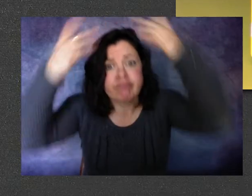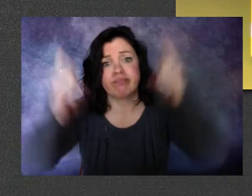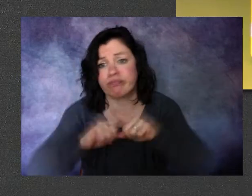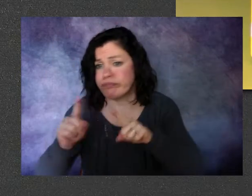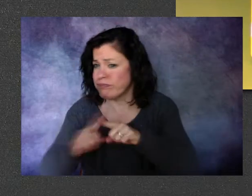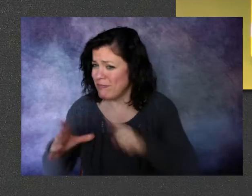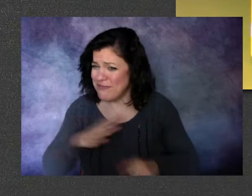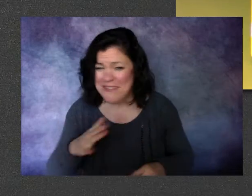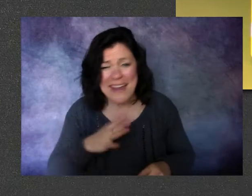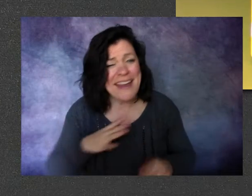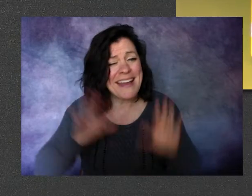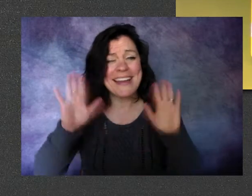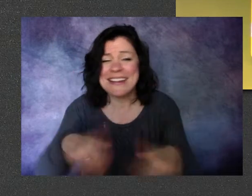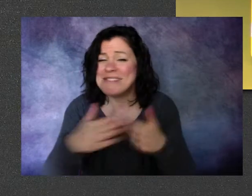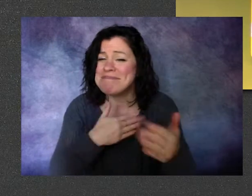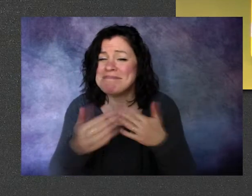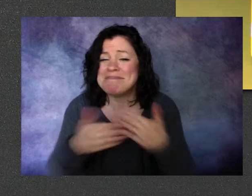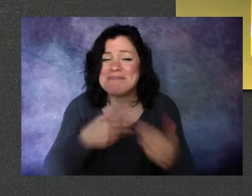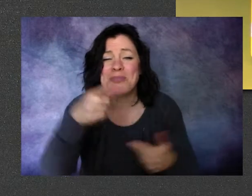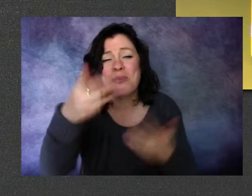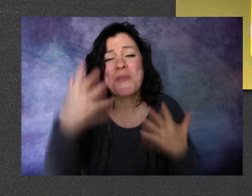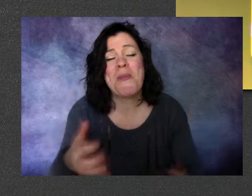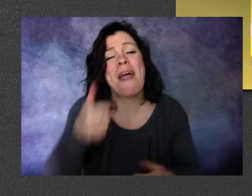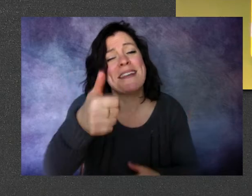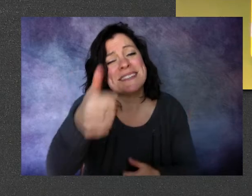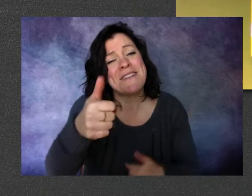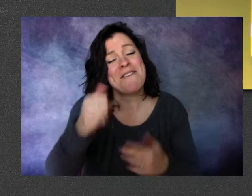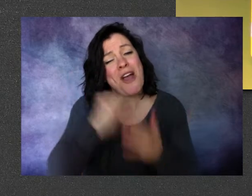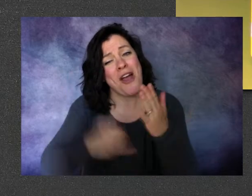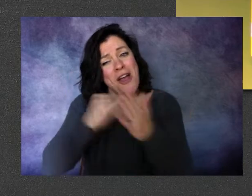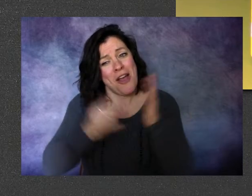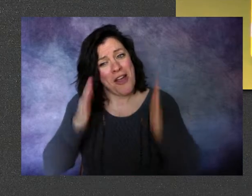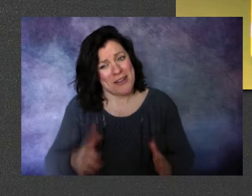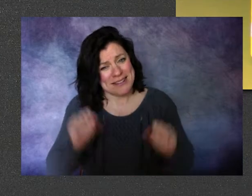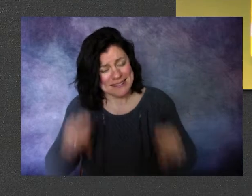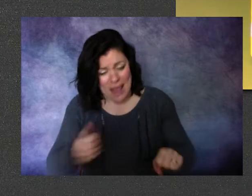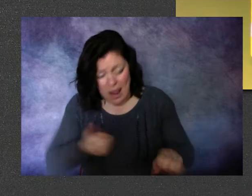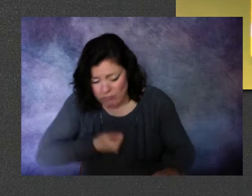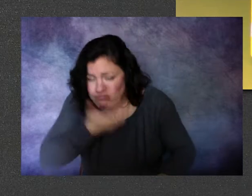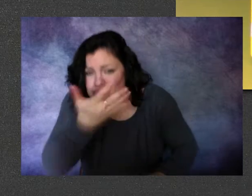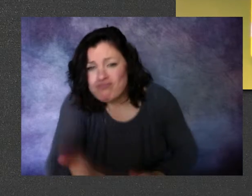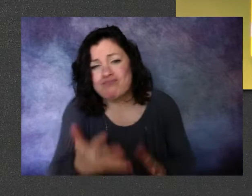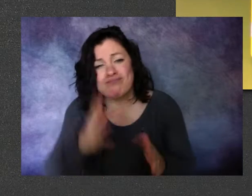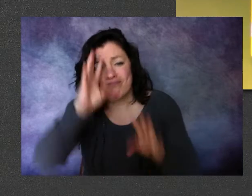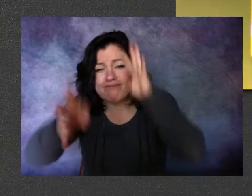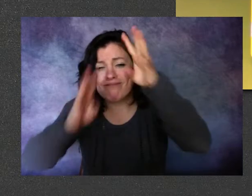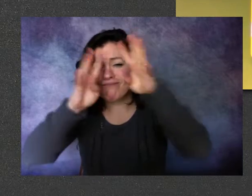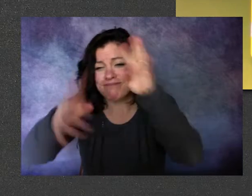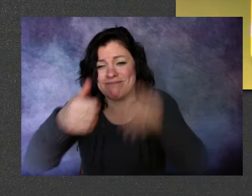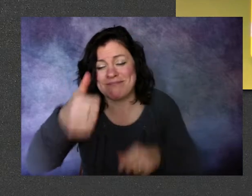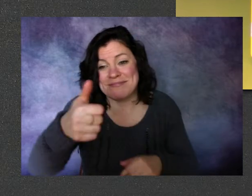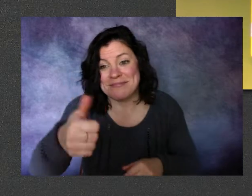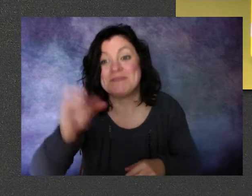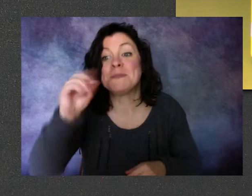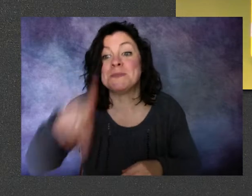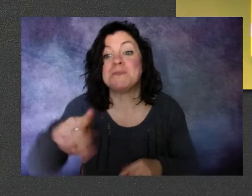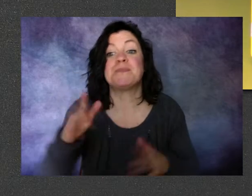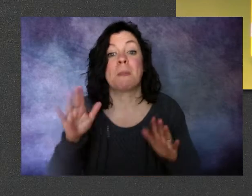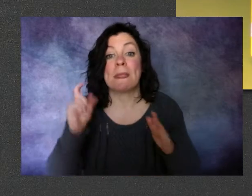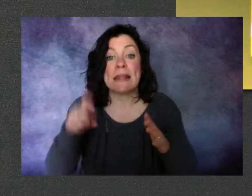and we're all unique and we are all artists. I love it! All right, let me tell you what we need for our special craft.